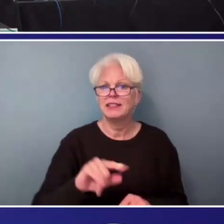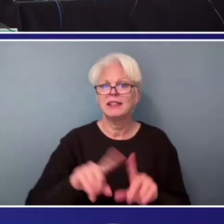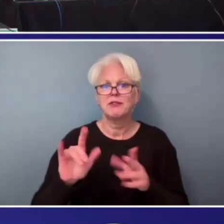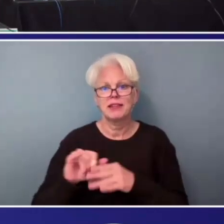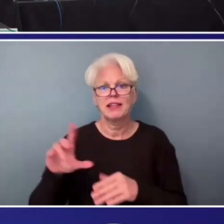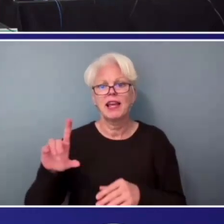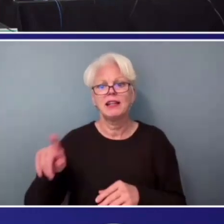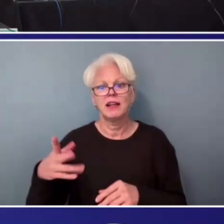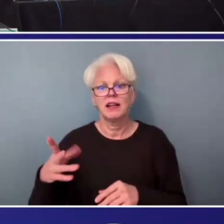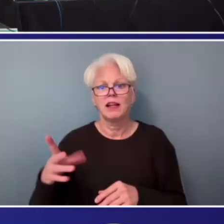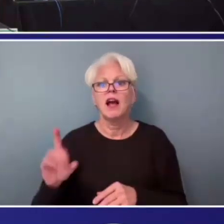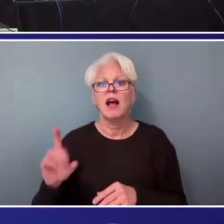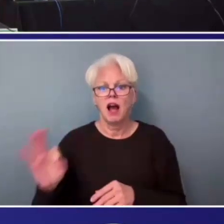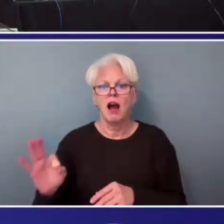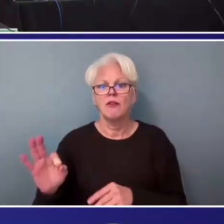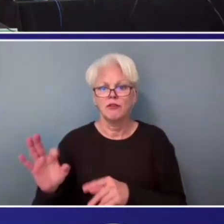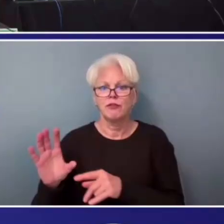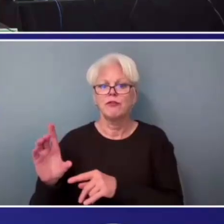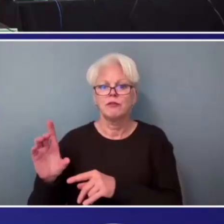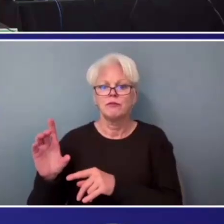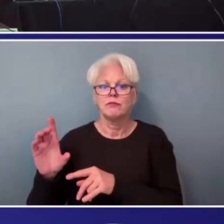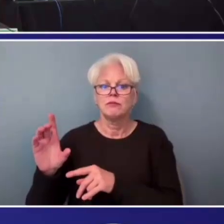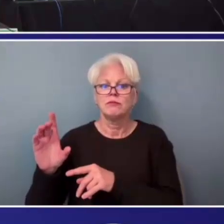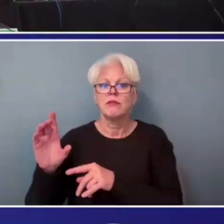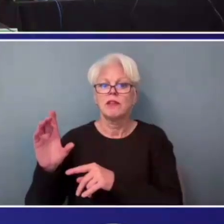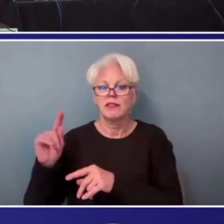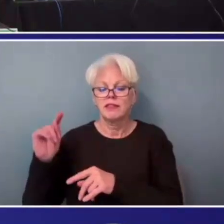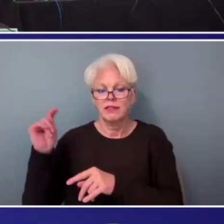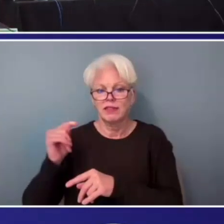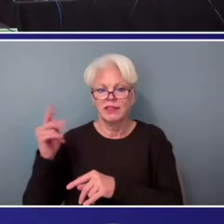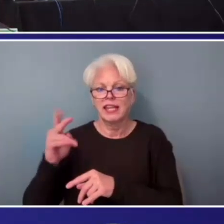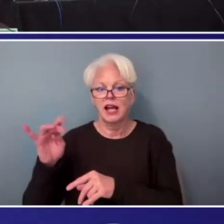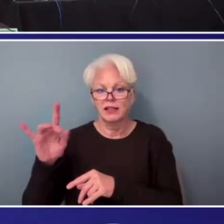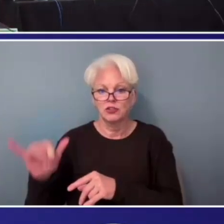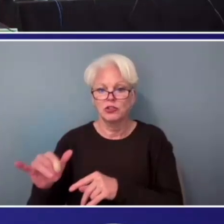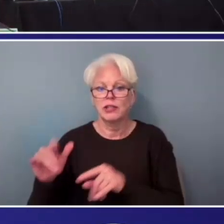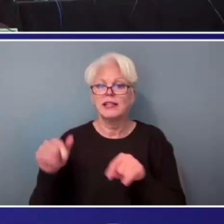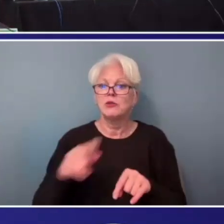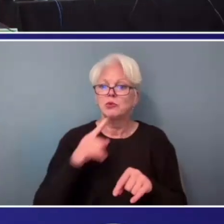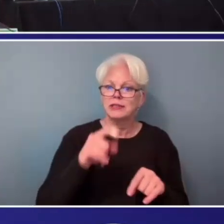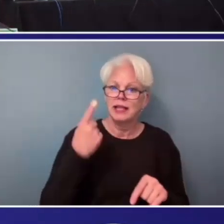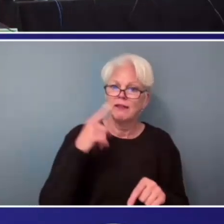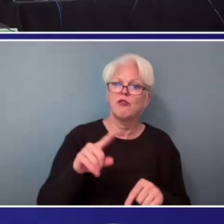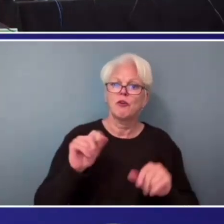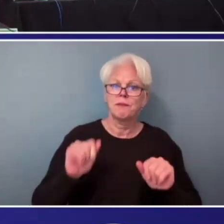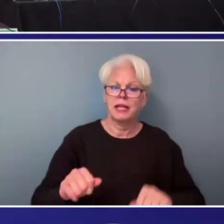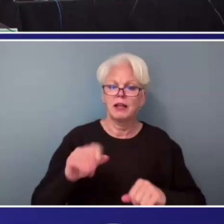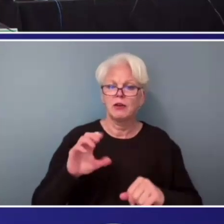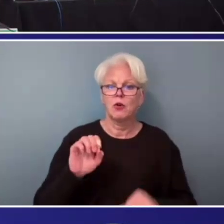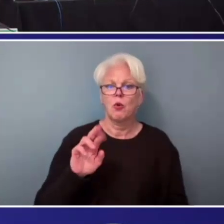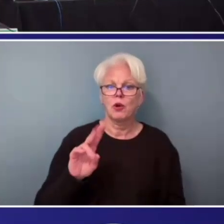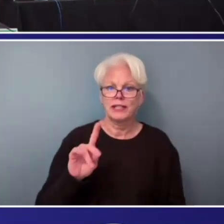obtained later on. These degrees that were seen as necessary for ordination into particular churches or denominations,